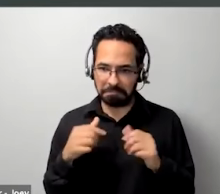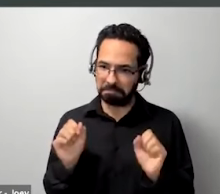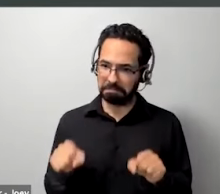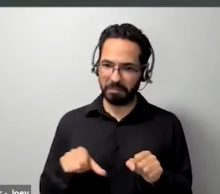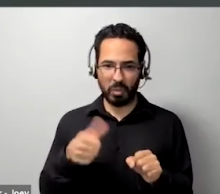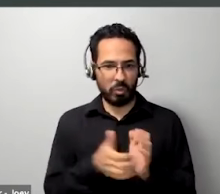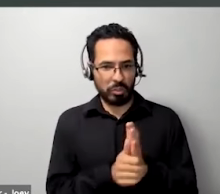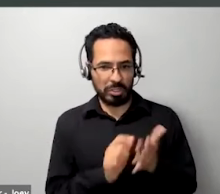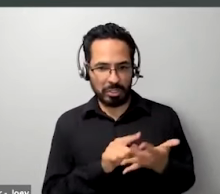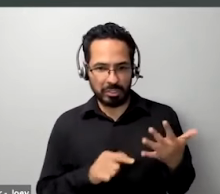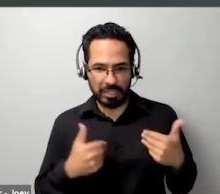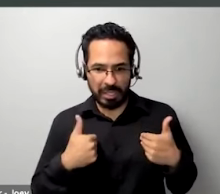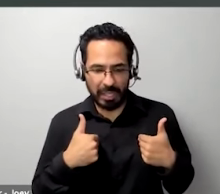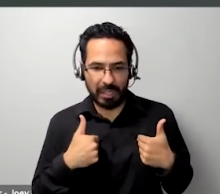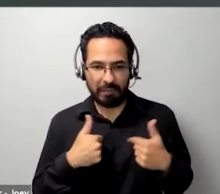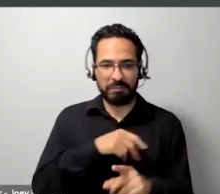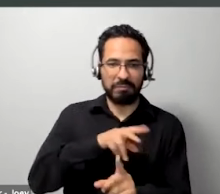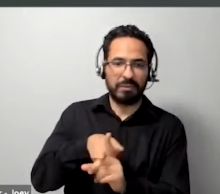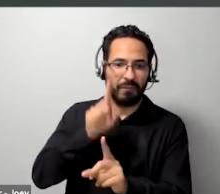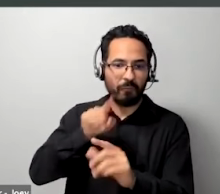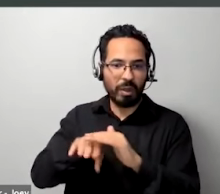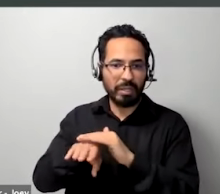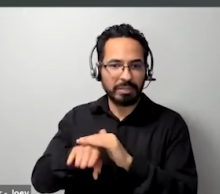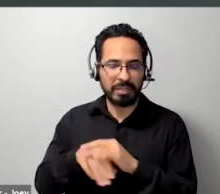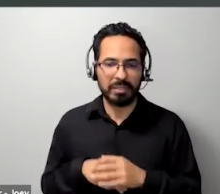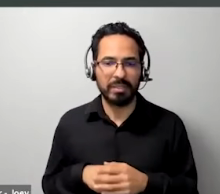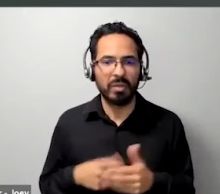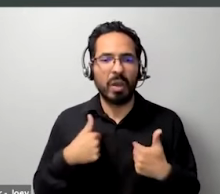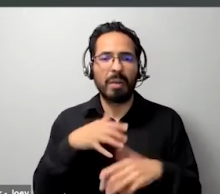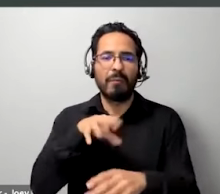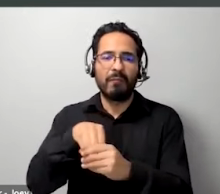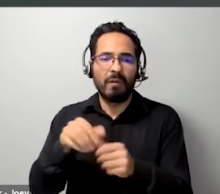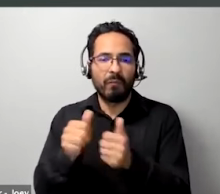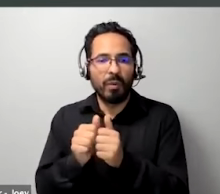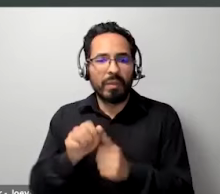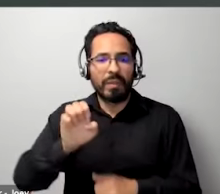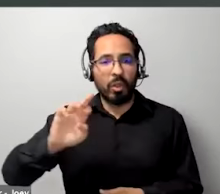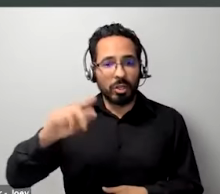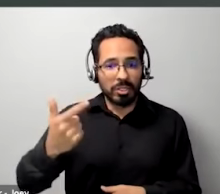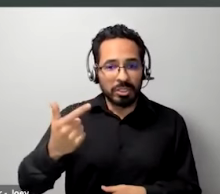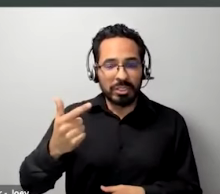that I do have regarding access. So I'm involved in our employee resource group ability force.